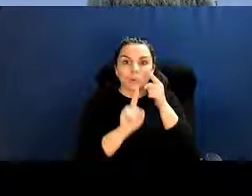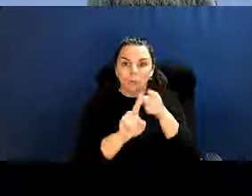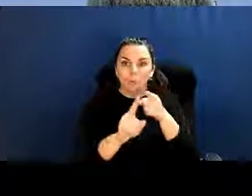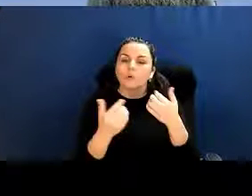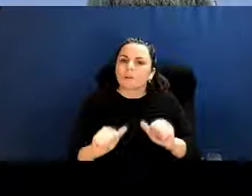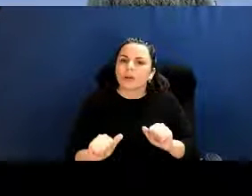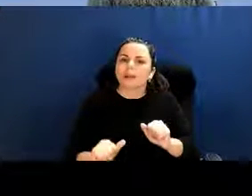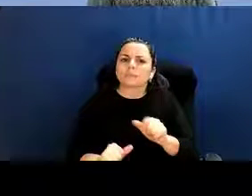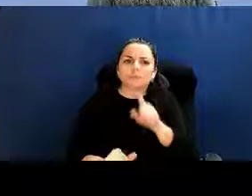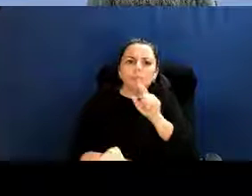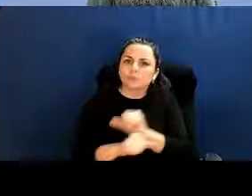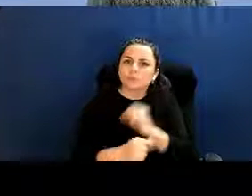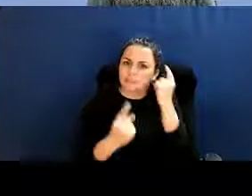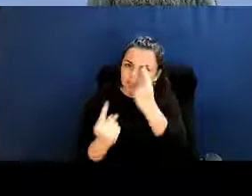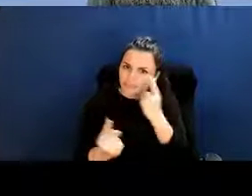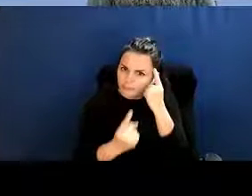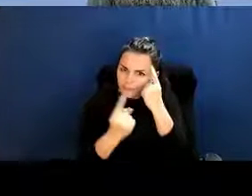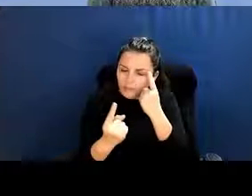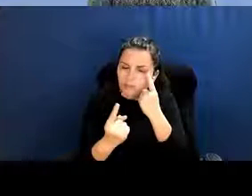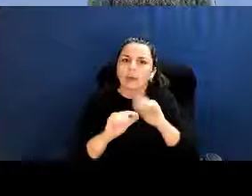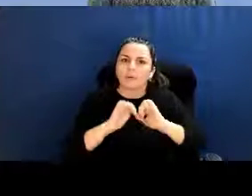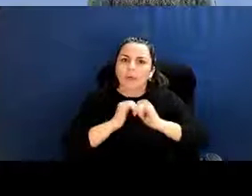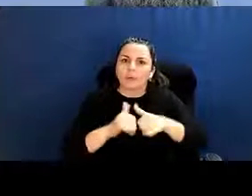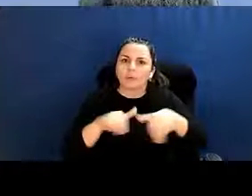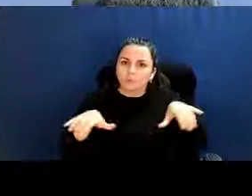about doing research ethically and responsible.